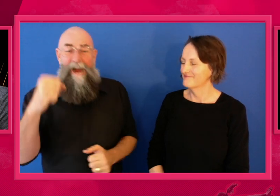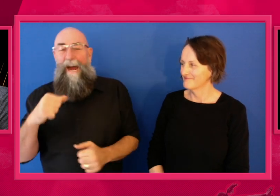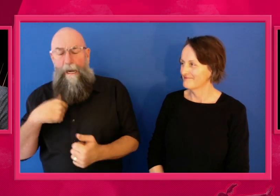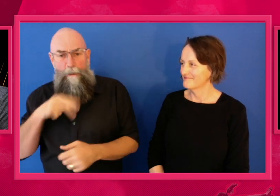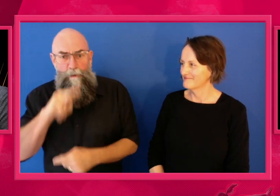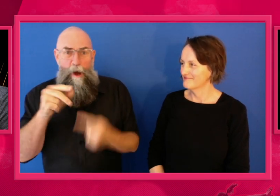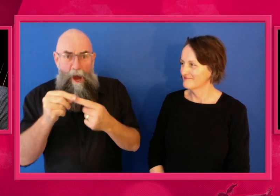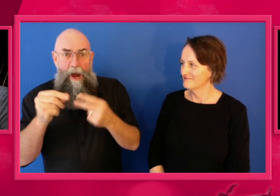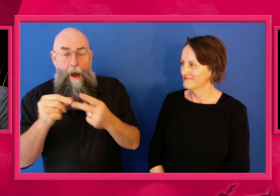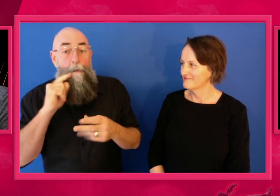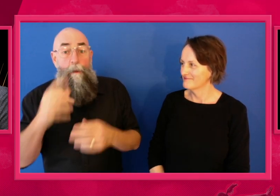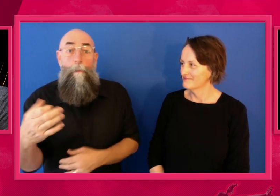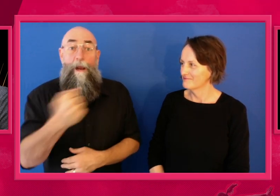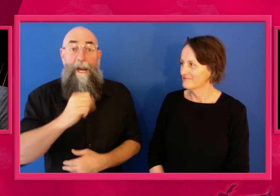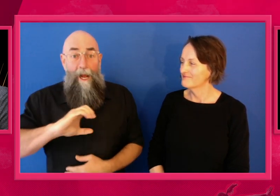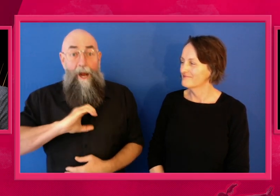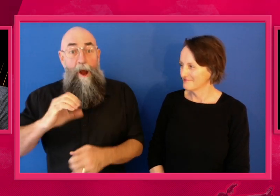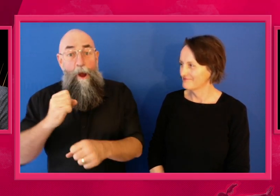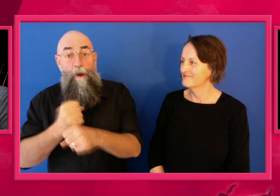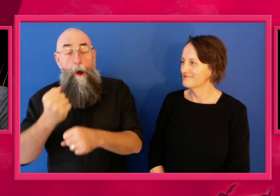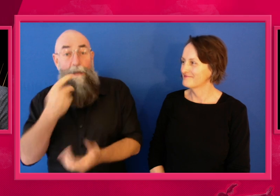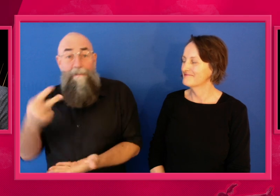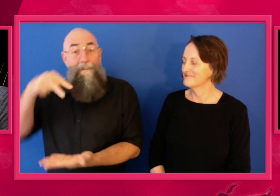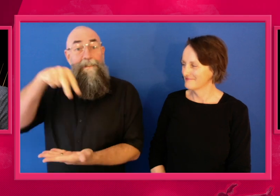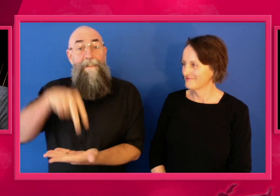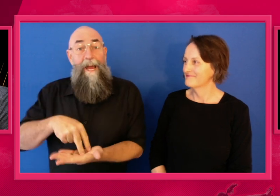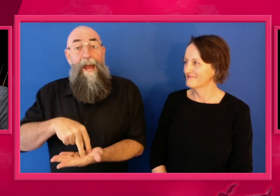When they got the gold medal, when they got on the podium, and then when they did the